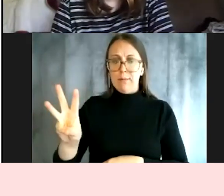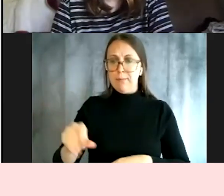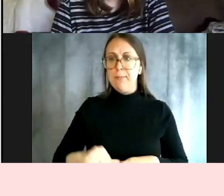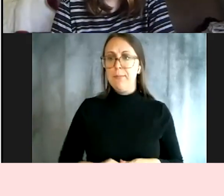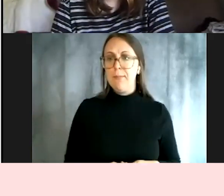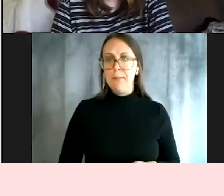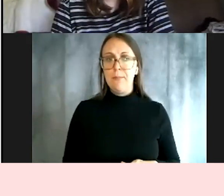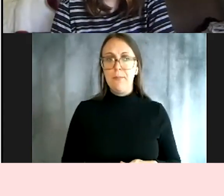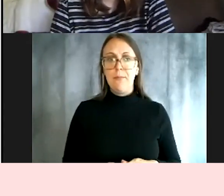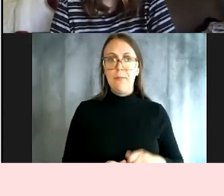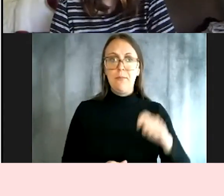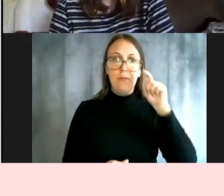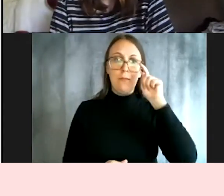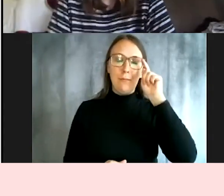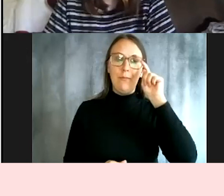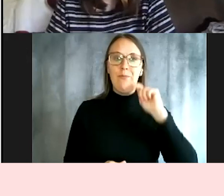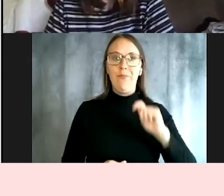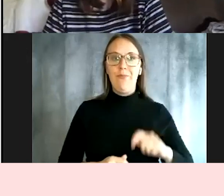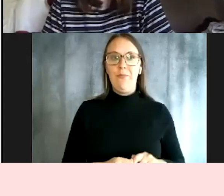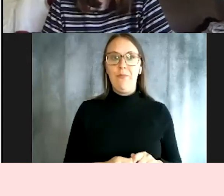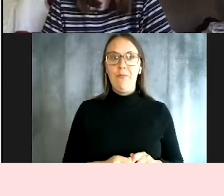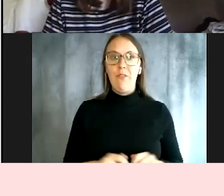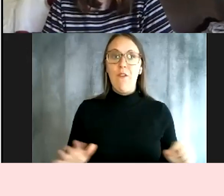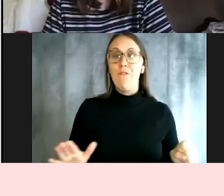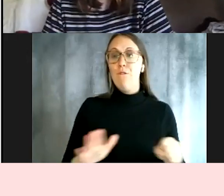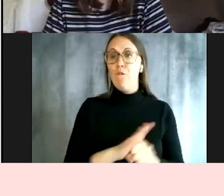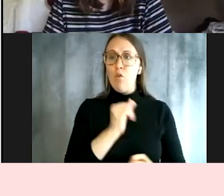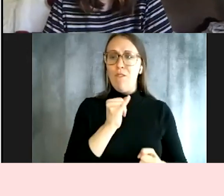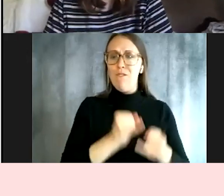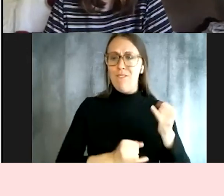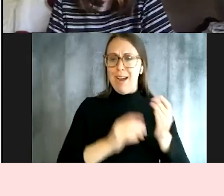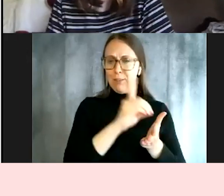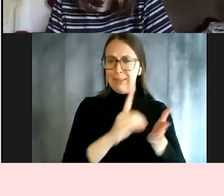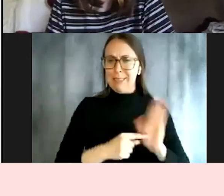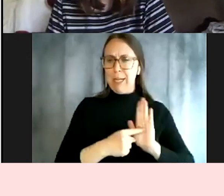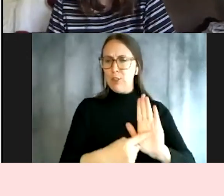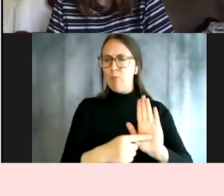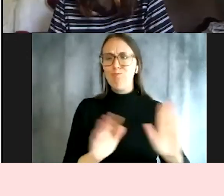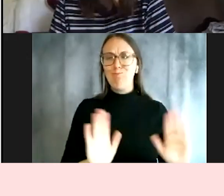I'm not going to show you any full finalized designs right now but this is a style guide